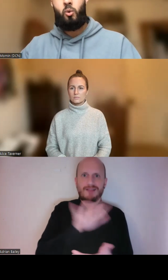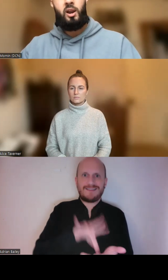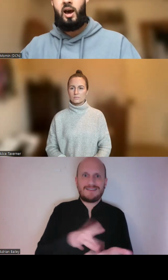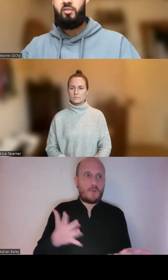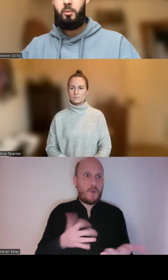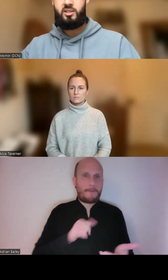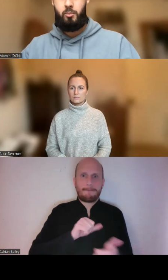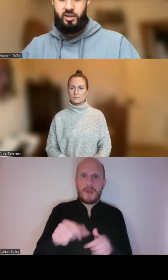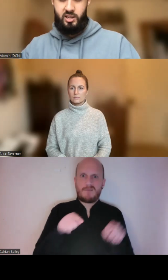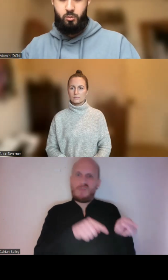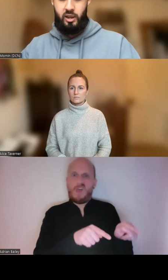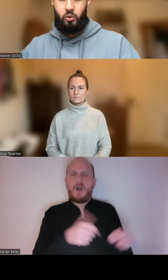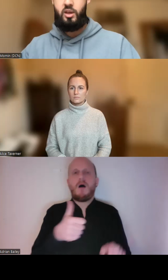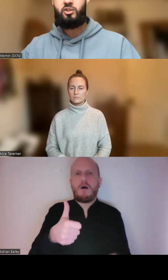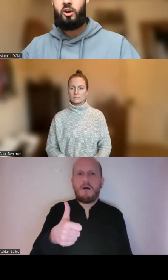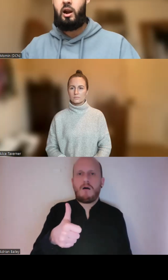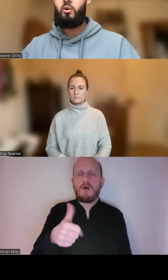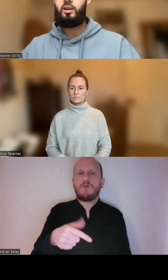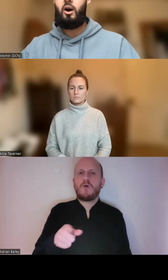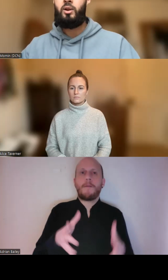You want to have that big sample size to begin with then start narrowing down